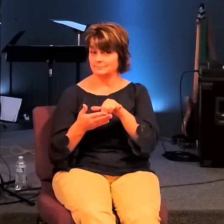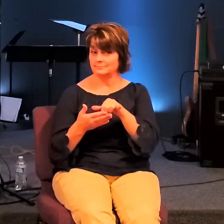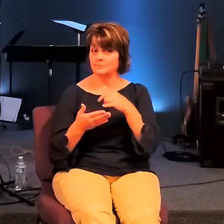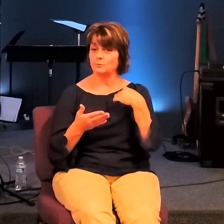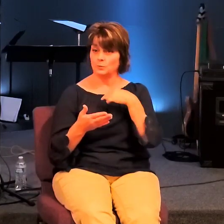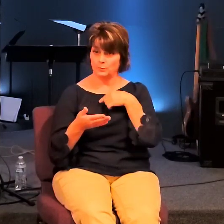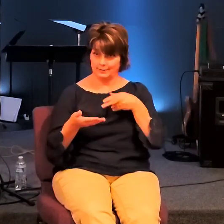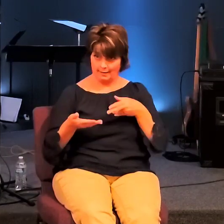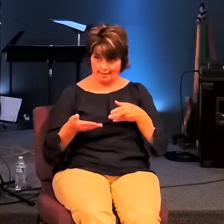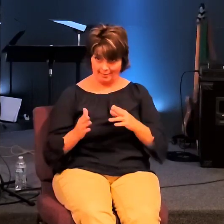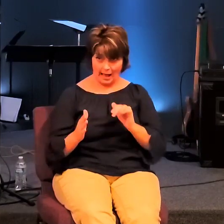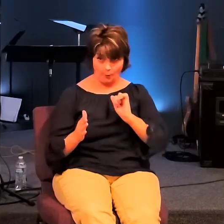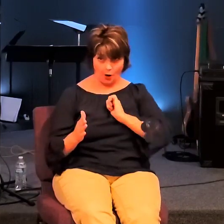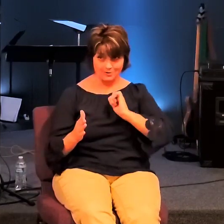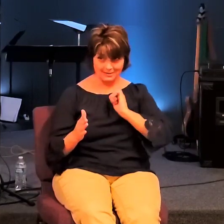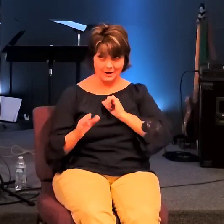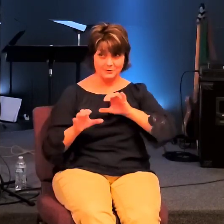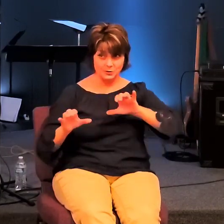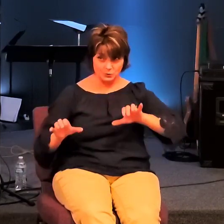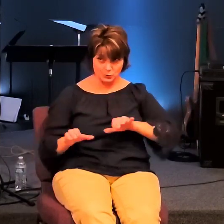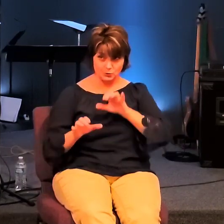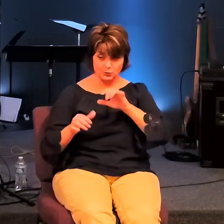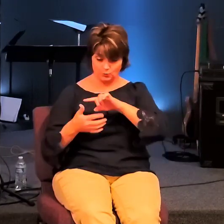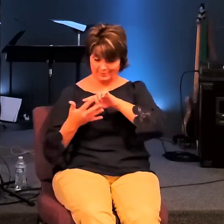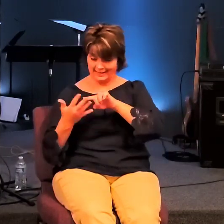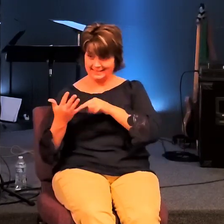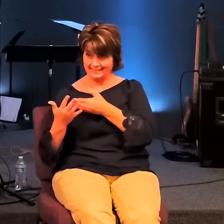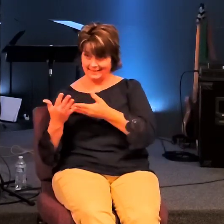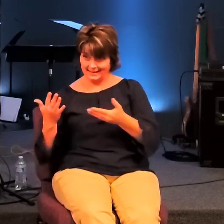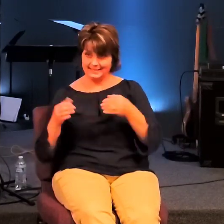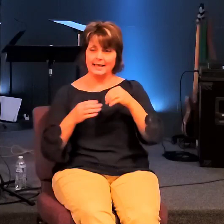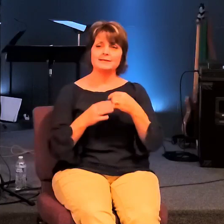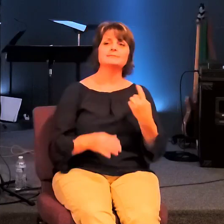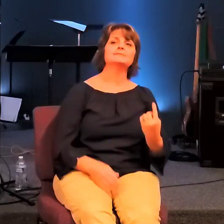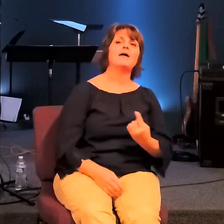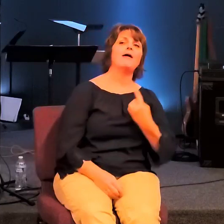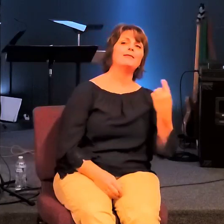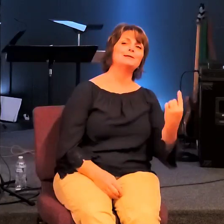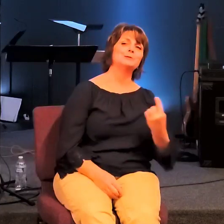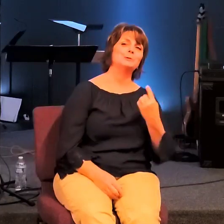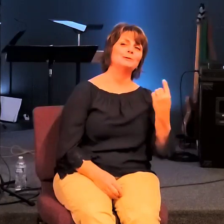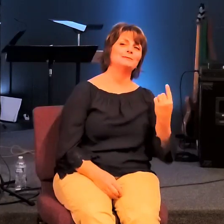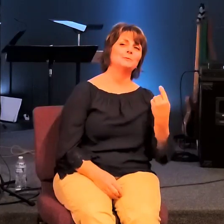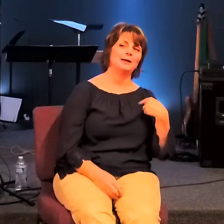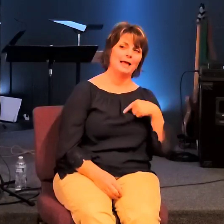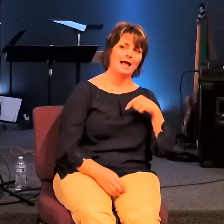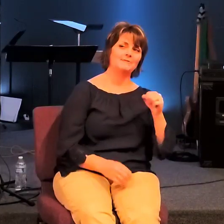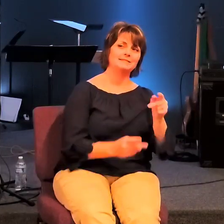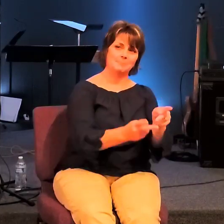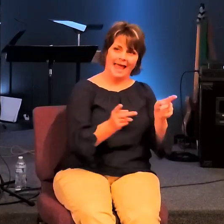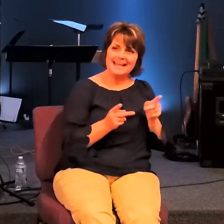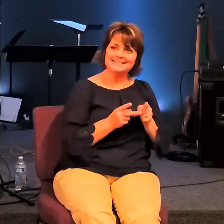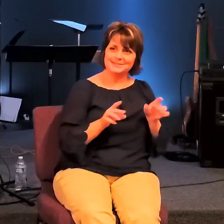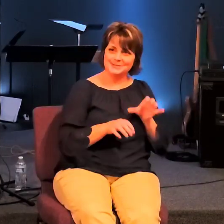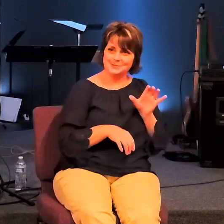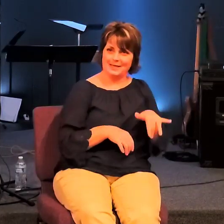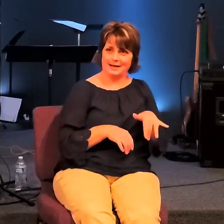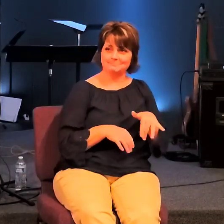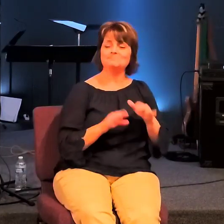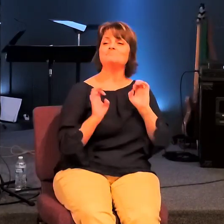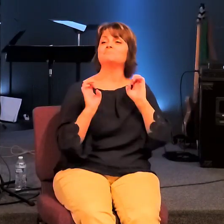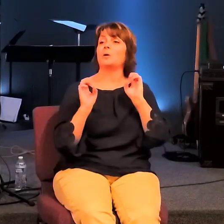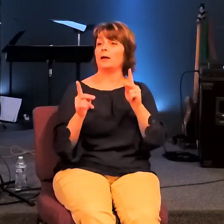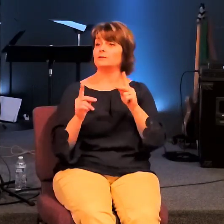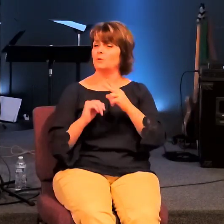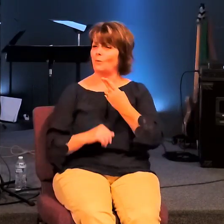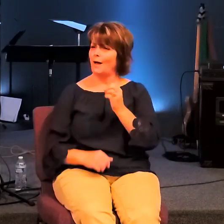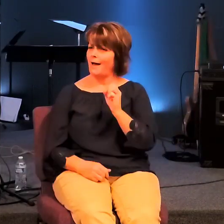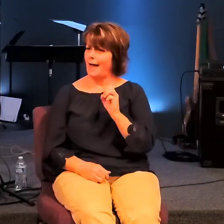things and Solitude gives us a space to do it so how do we practice Solitude? Richard